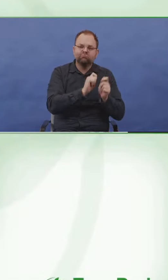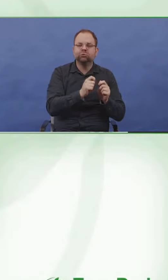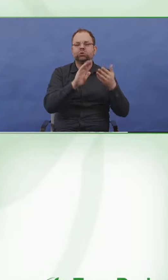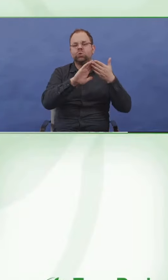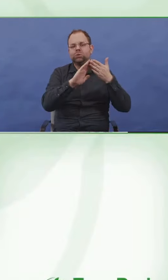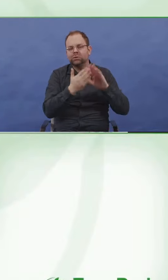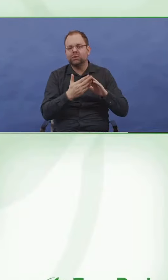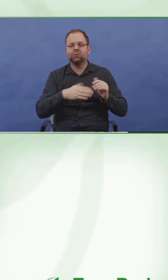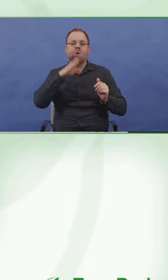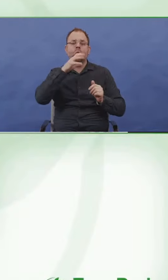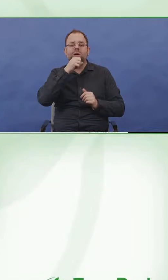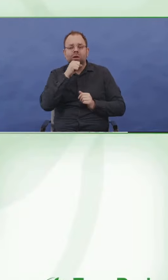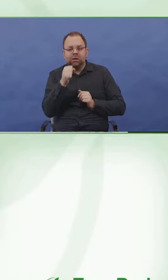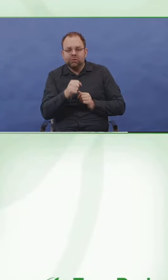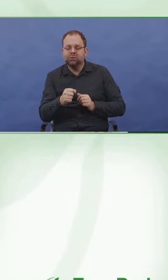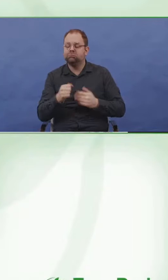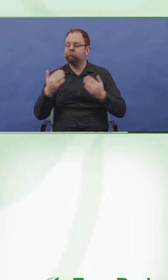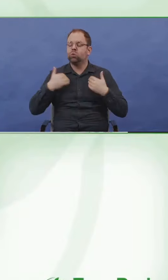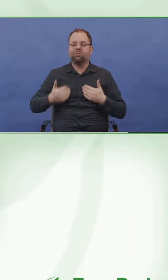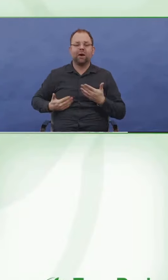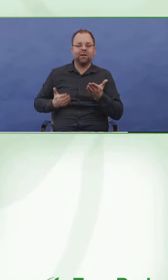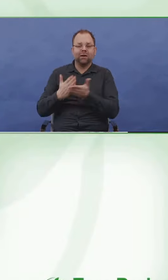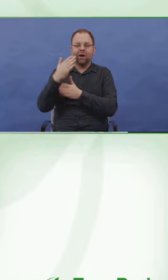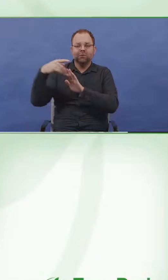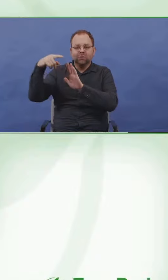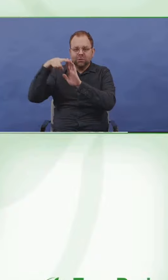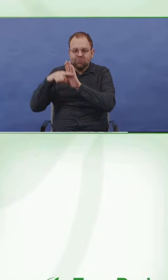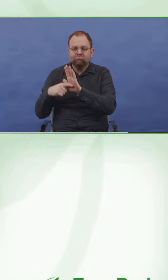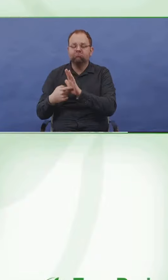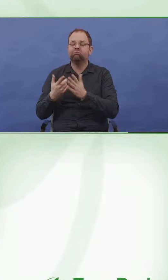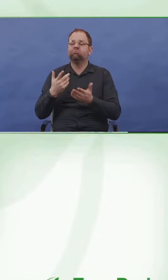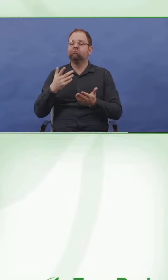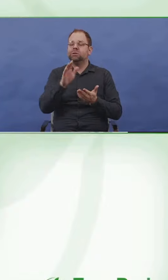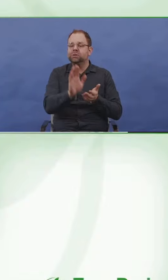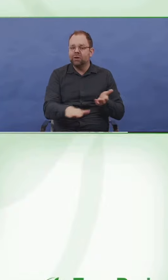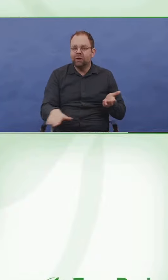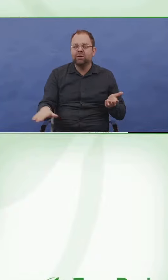Care ethics also that place persons with disabilities on a